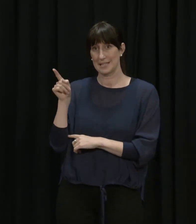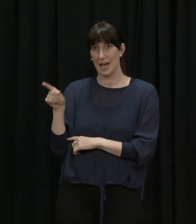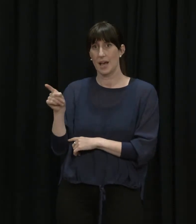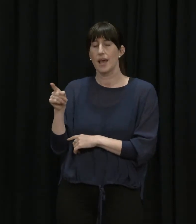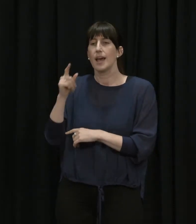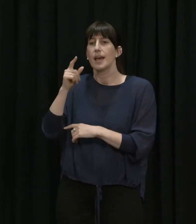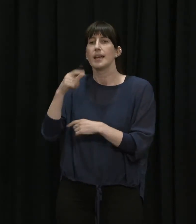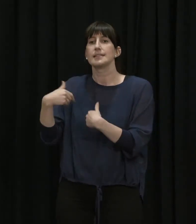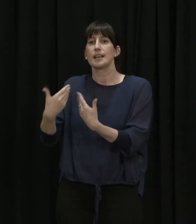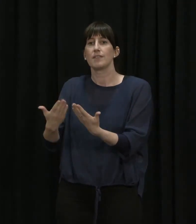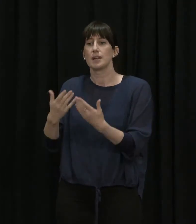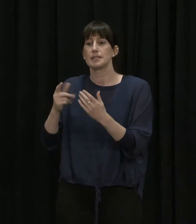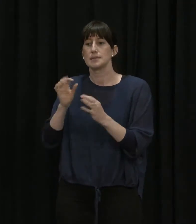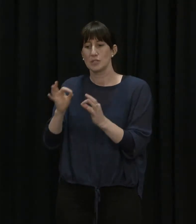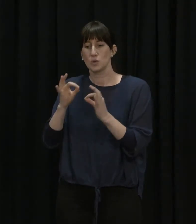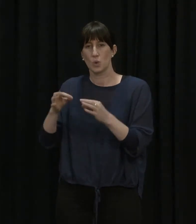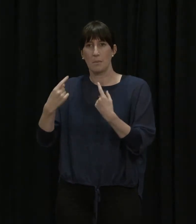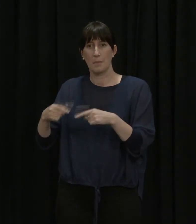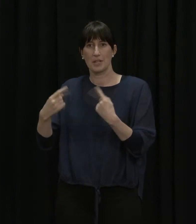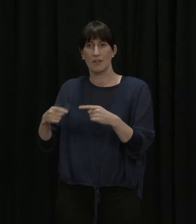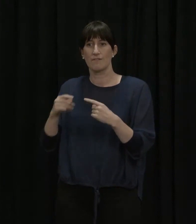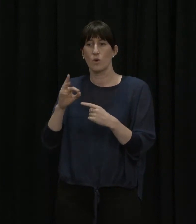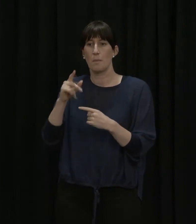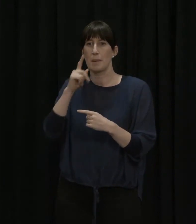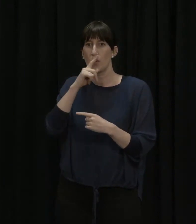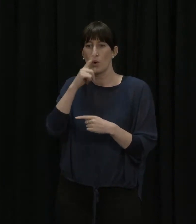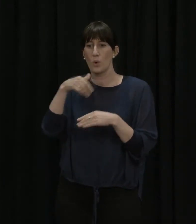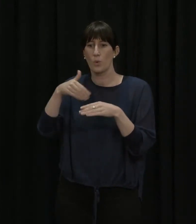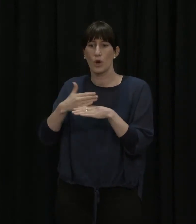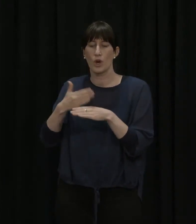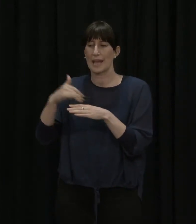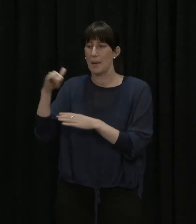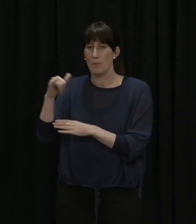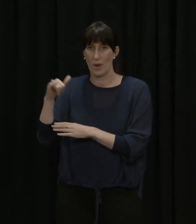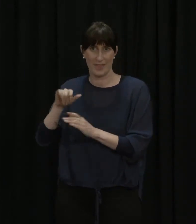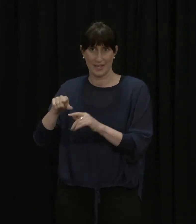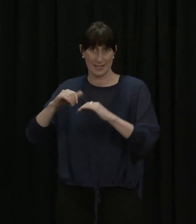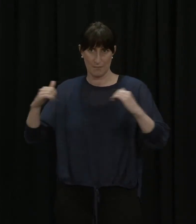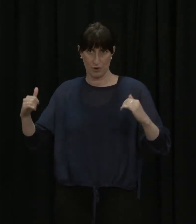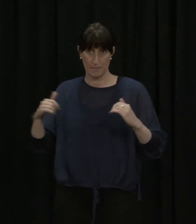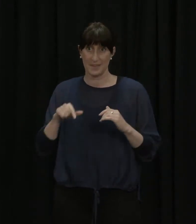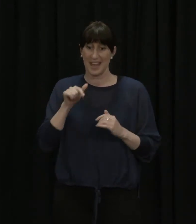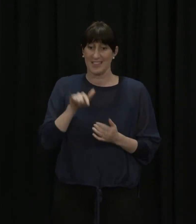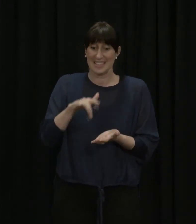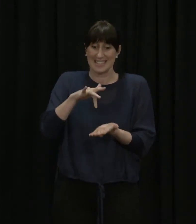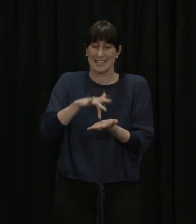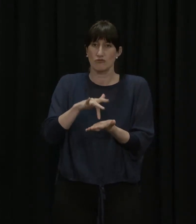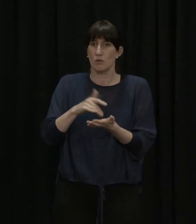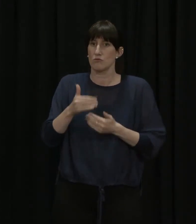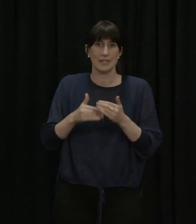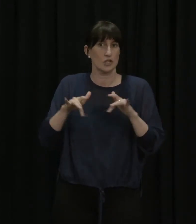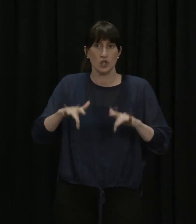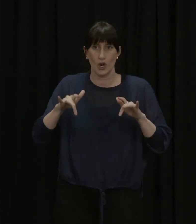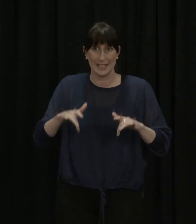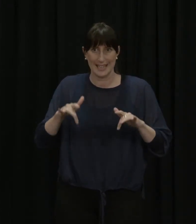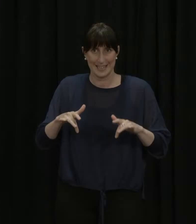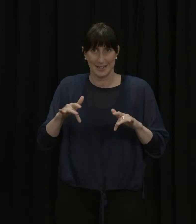A new process doesn't apply to the people who have exemptions under the existing border order should granted by the minister. Those are separate and remain